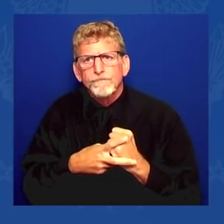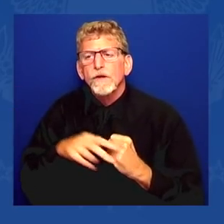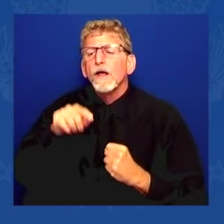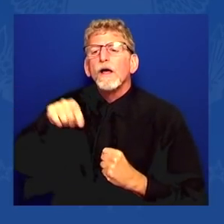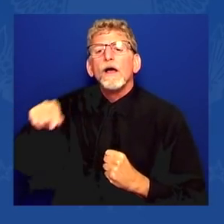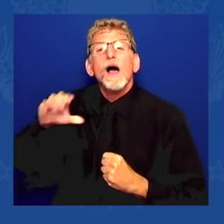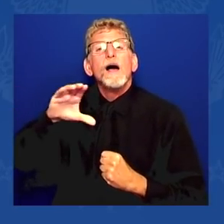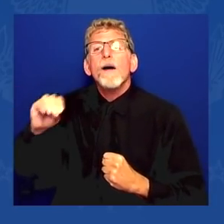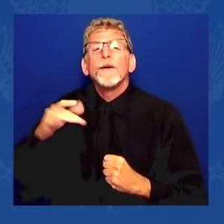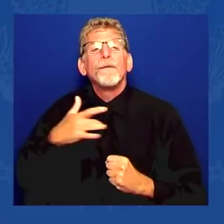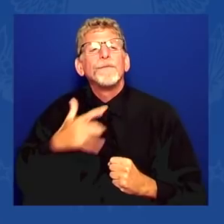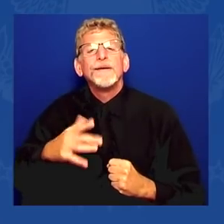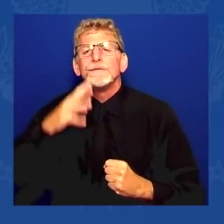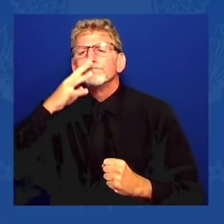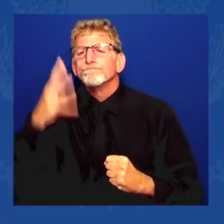than we knew back then, in 2016 --